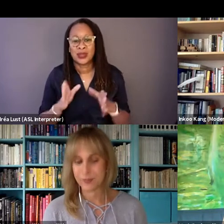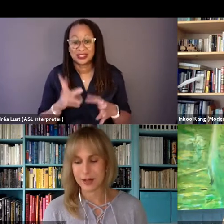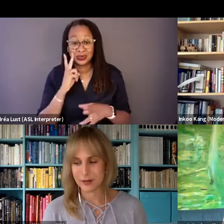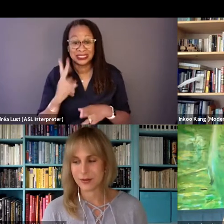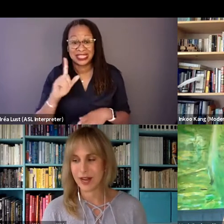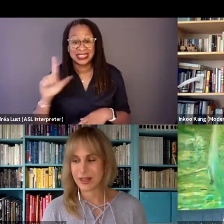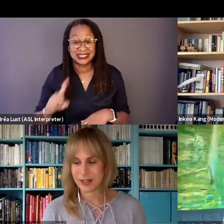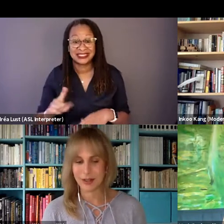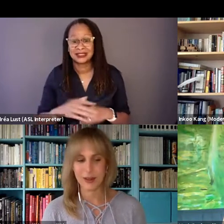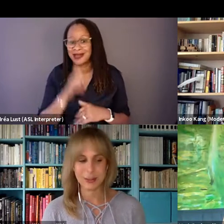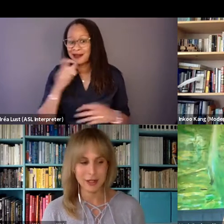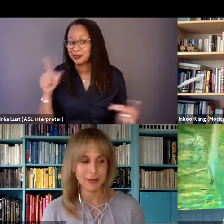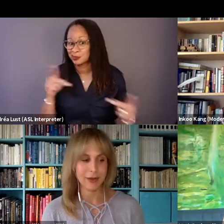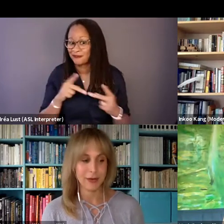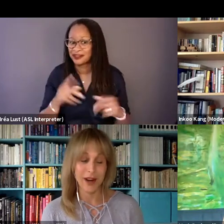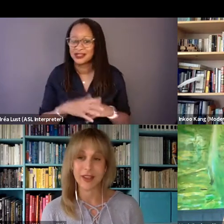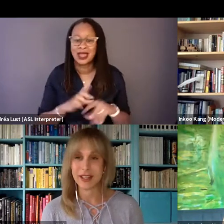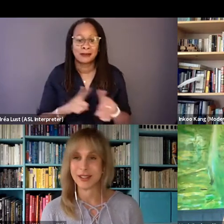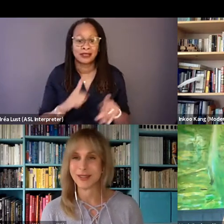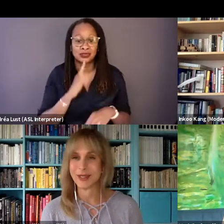But I think ultimately, we threaded the needle.